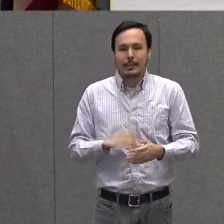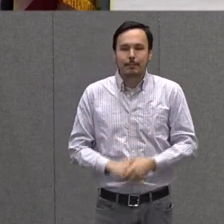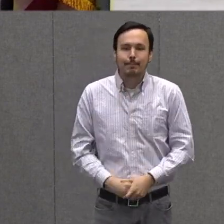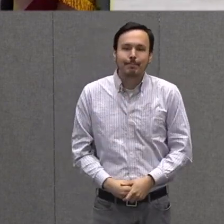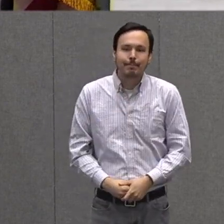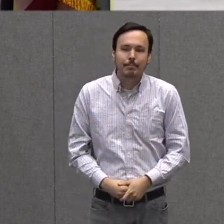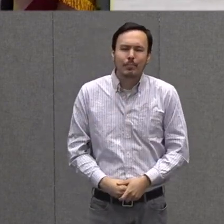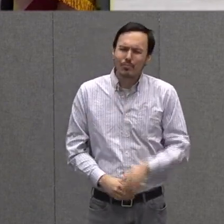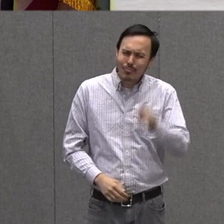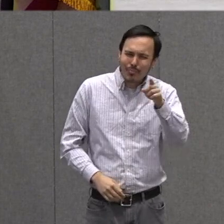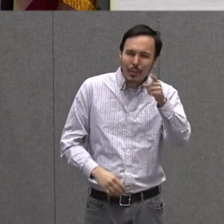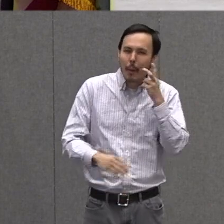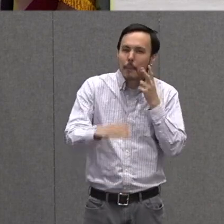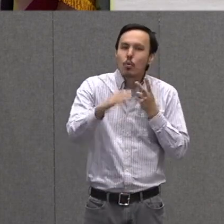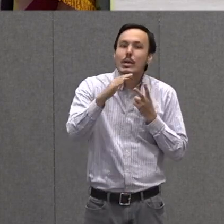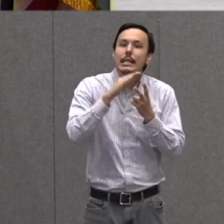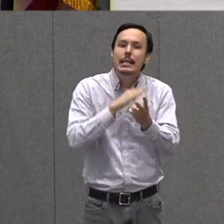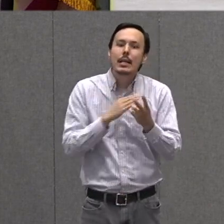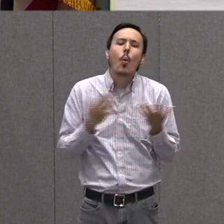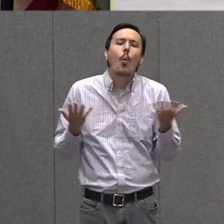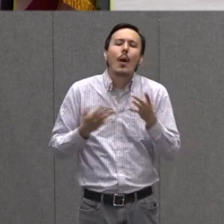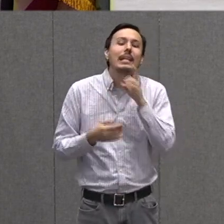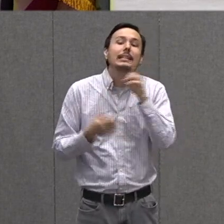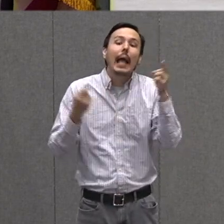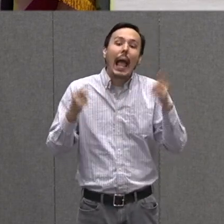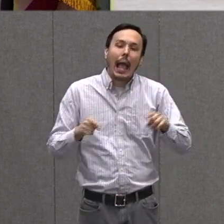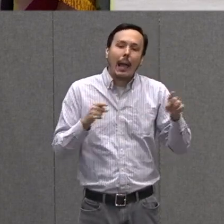What do you predict is happening in this picture?